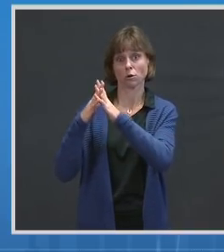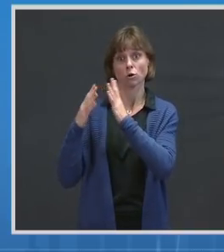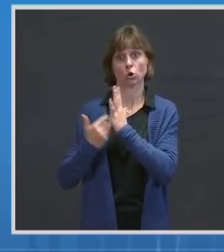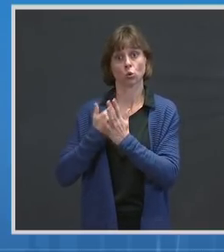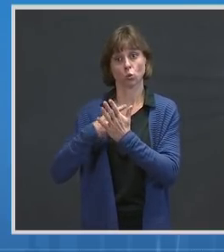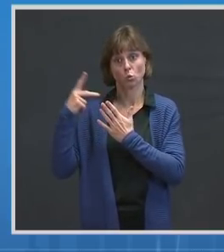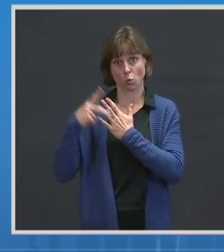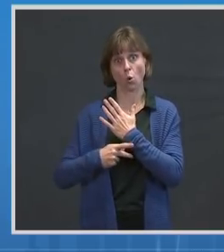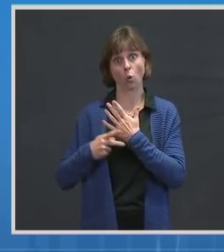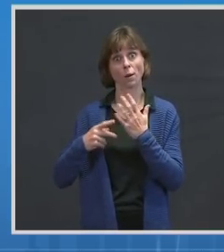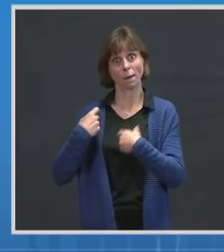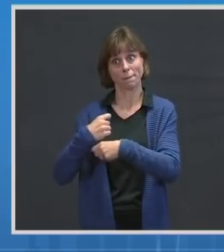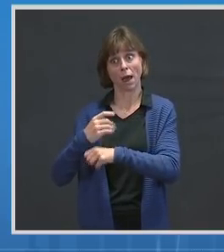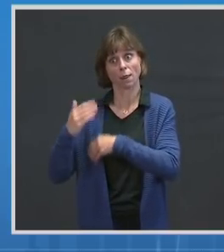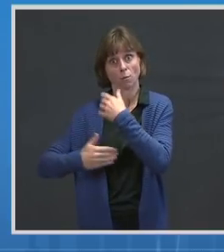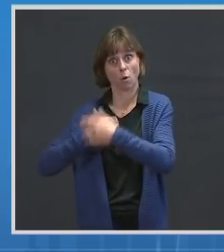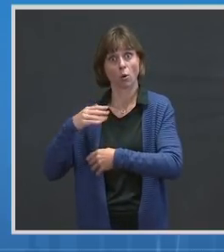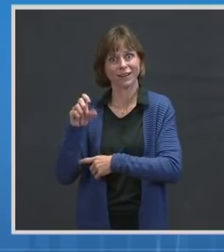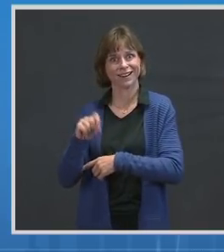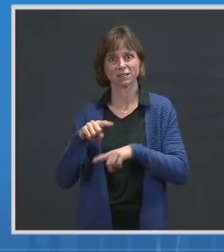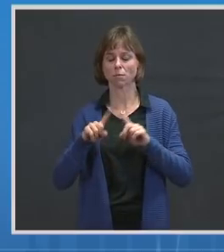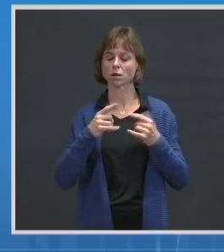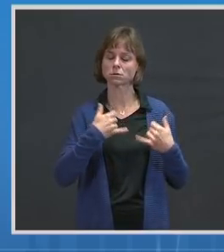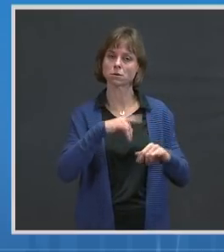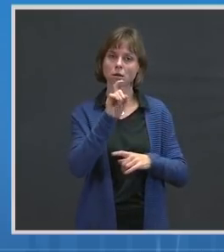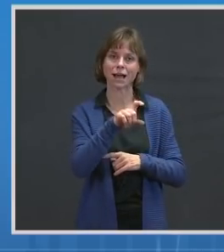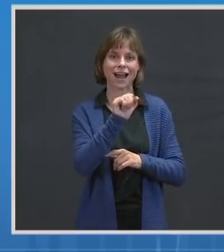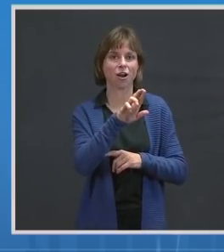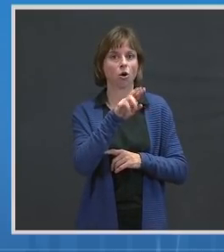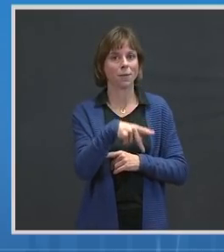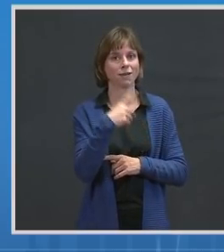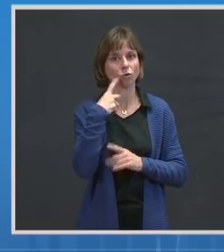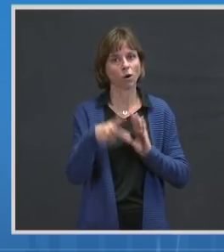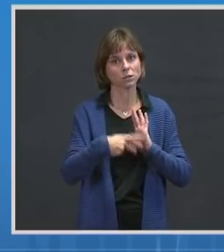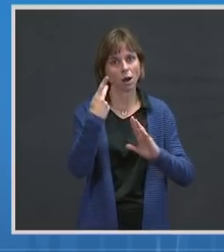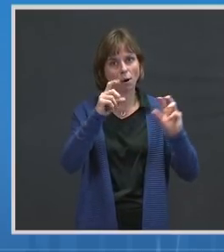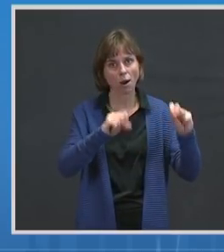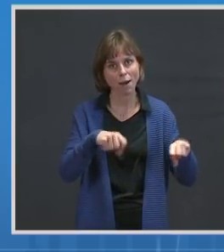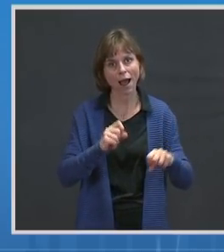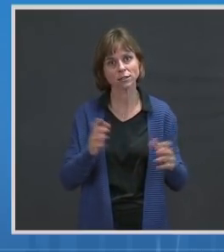to double testing capacity, promote innovation, and drive down costs per tests.